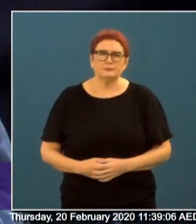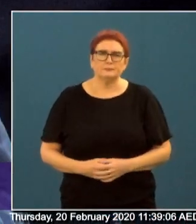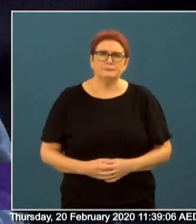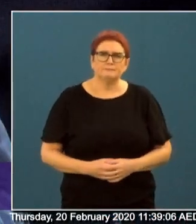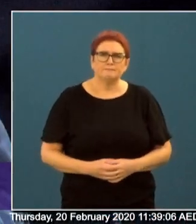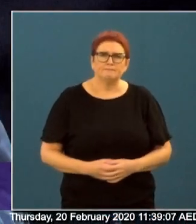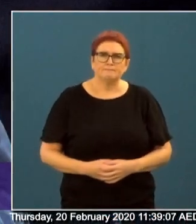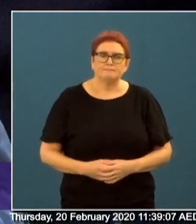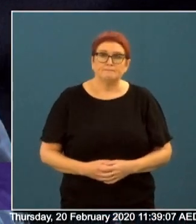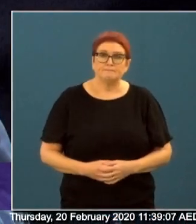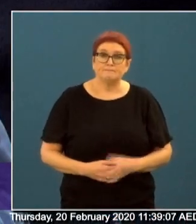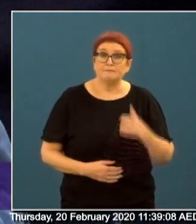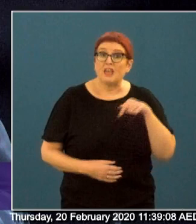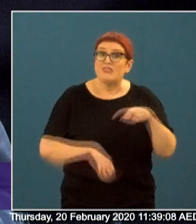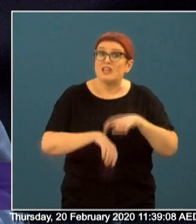that I wasn't working in the field at that point.